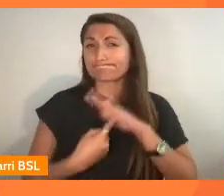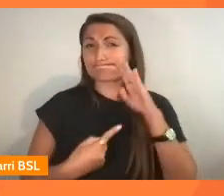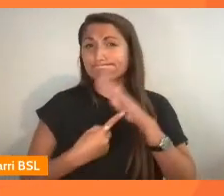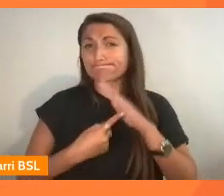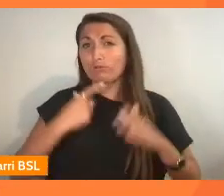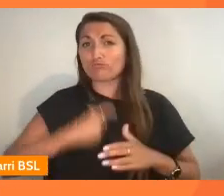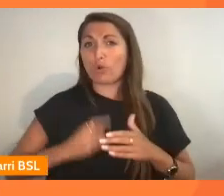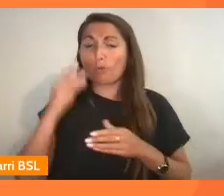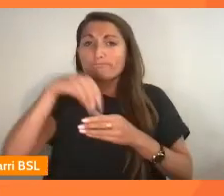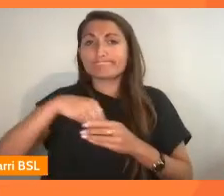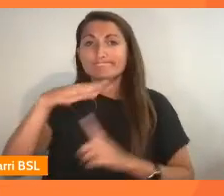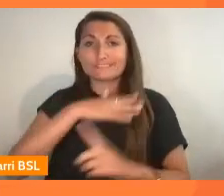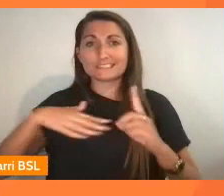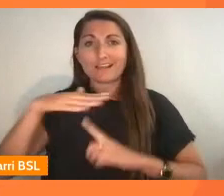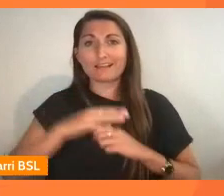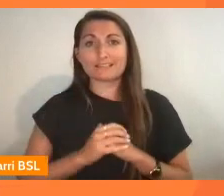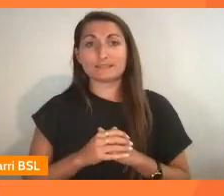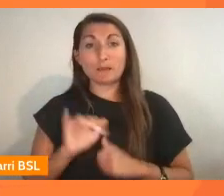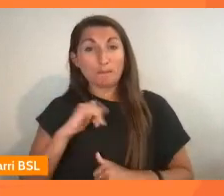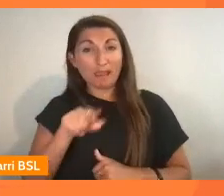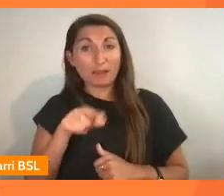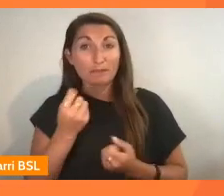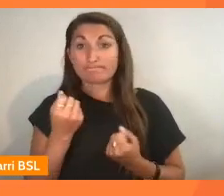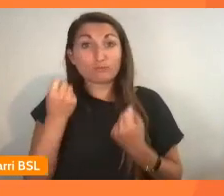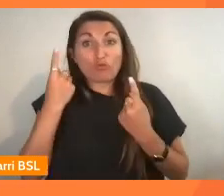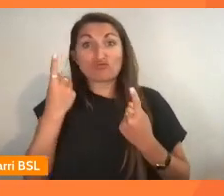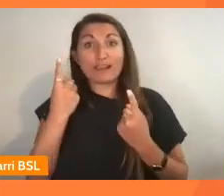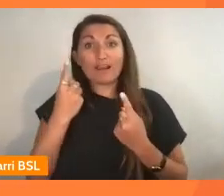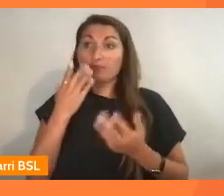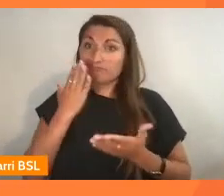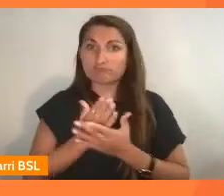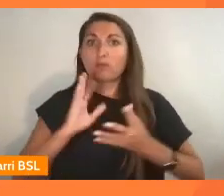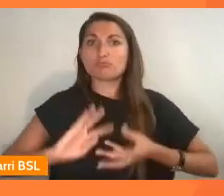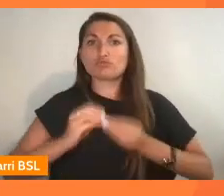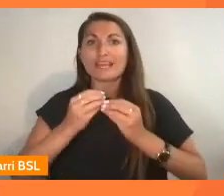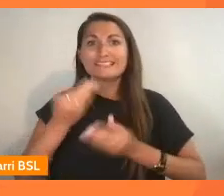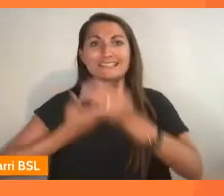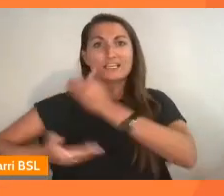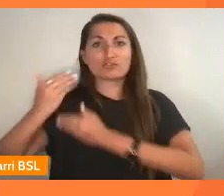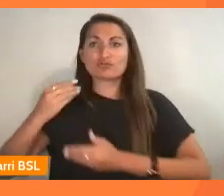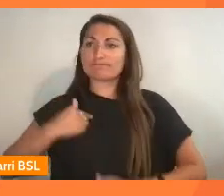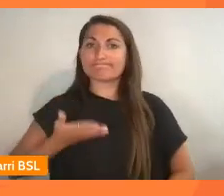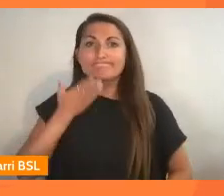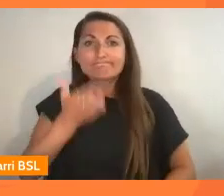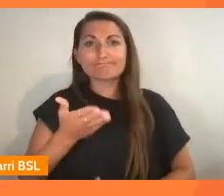We may not realise we are making history simply by going to work, or being a part of the community, but we are all doing so